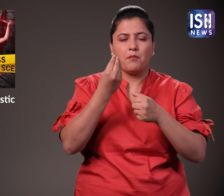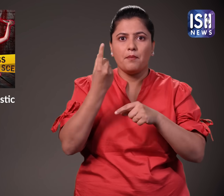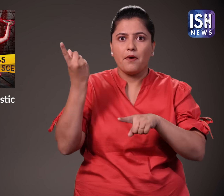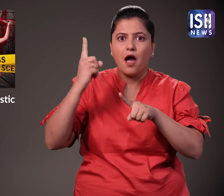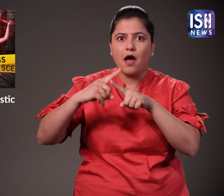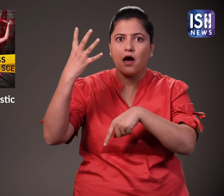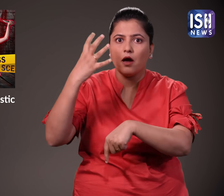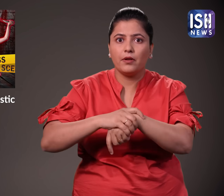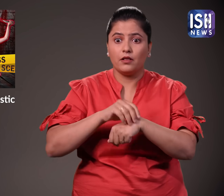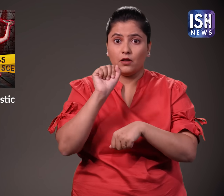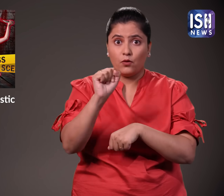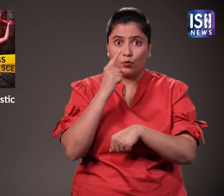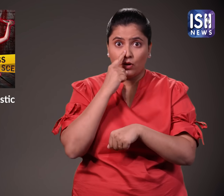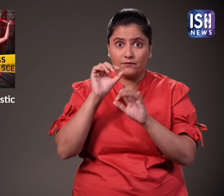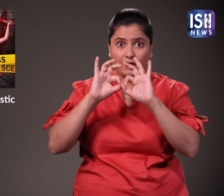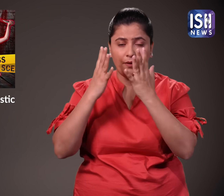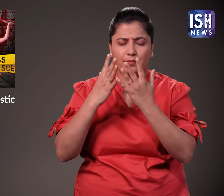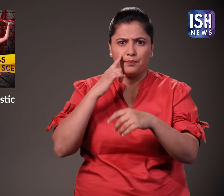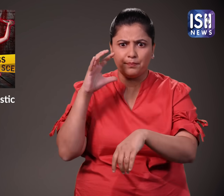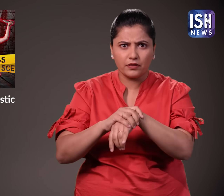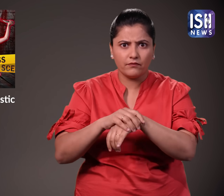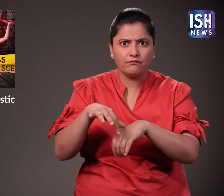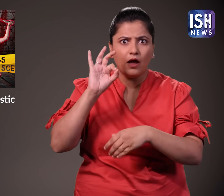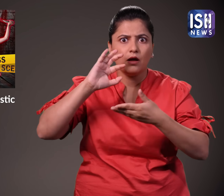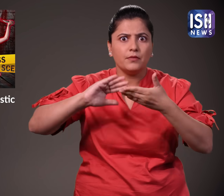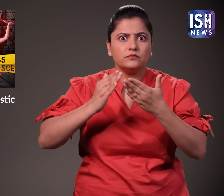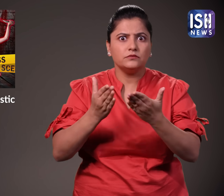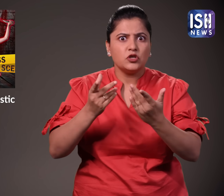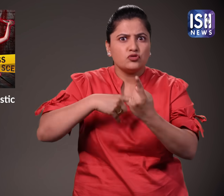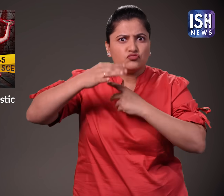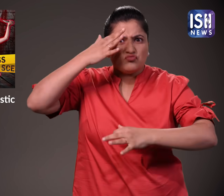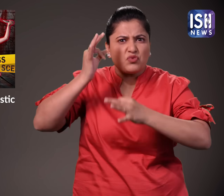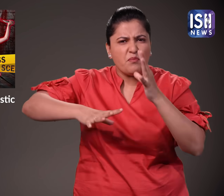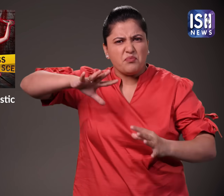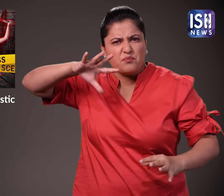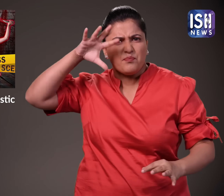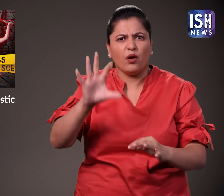Few days later, Yashaswini’s family found out about the marriage and became very furious.